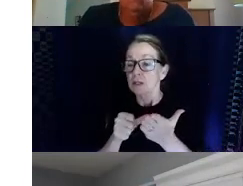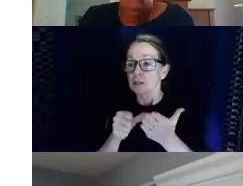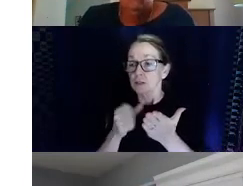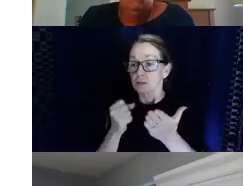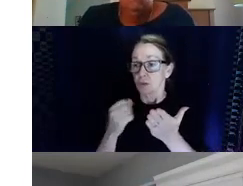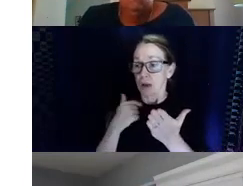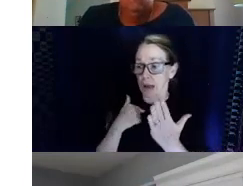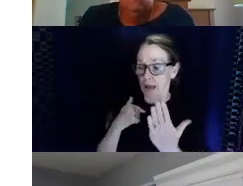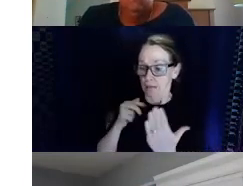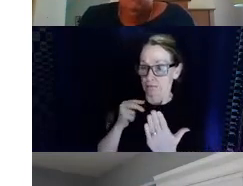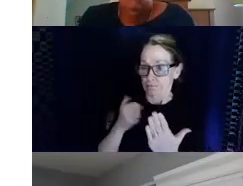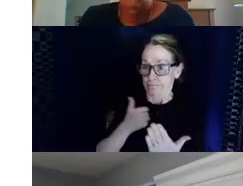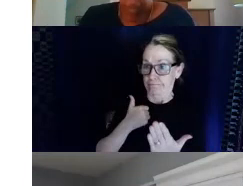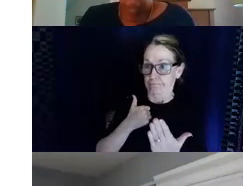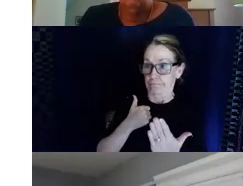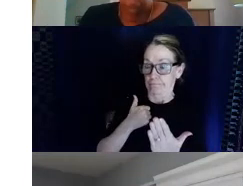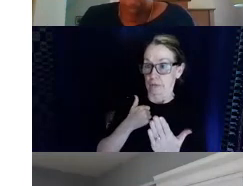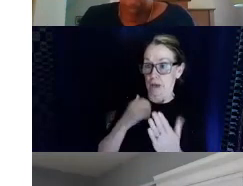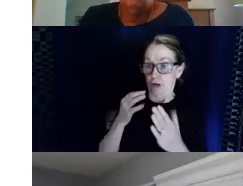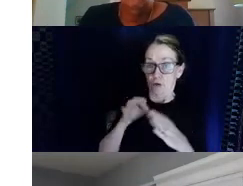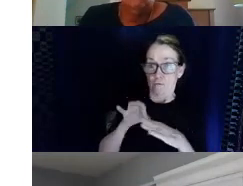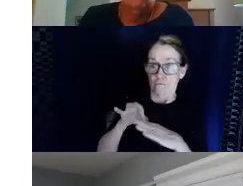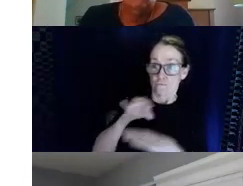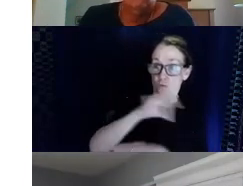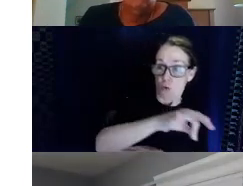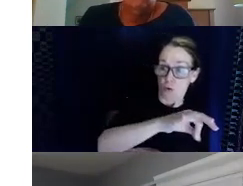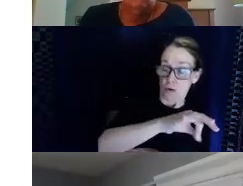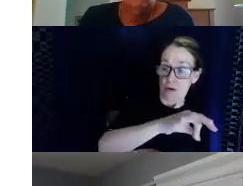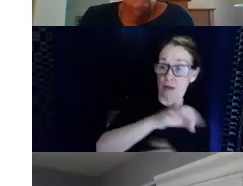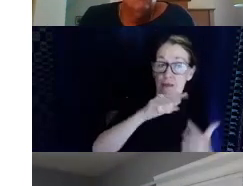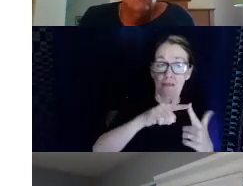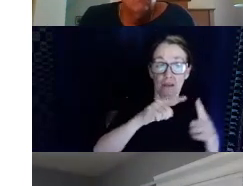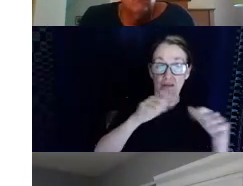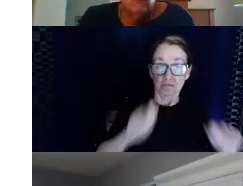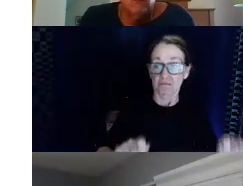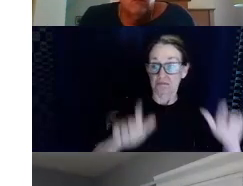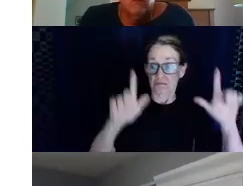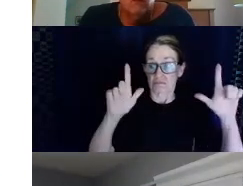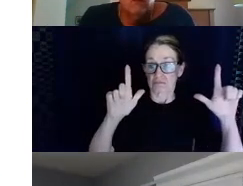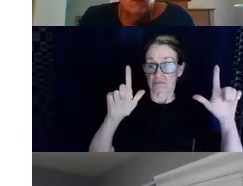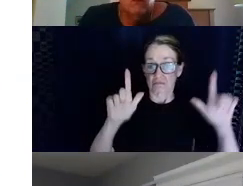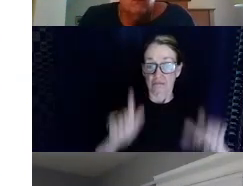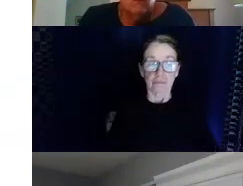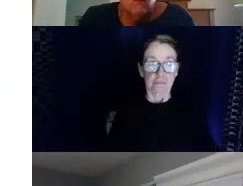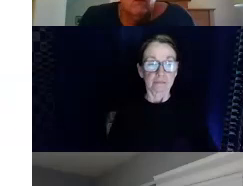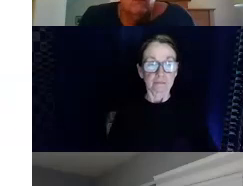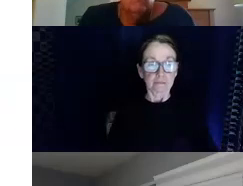THE ONE THAT EARNEST SENT WAS I THINK A SUMMARY, OR HE PULLED THE BULLET POINTS FROM THAT DOCUMENT. I DON'T KNOW EXACTLY WHAT PAGE IT'S IN.